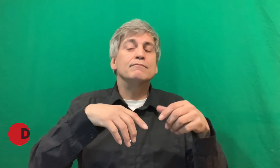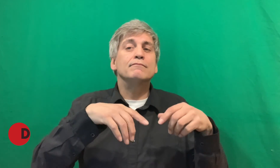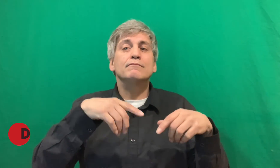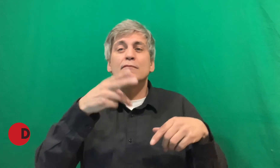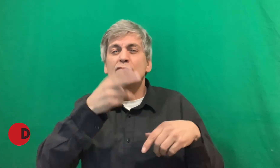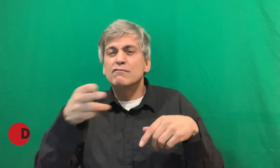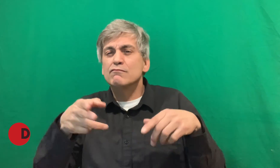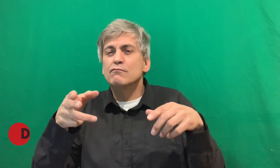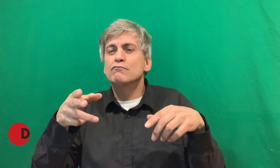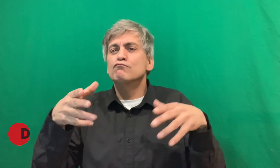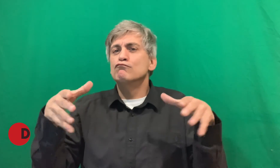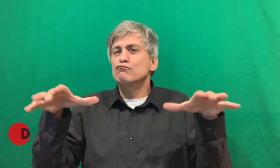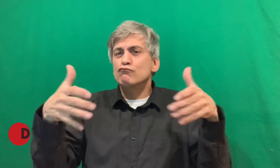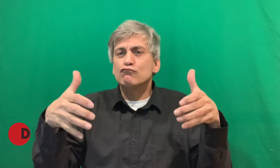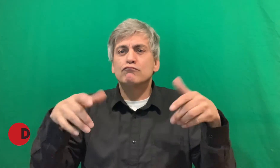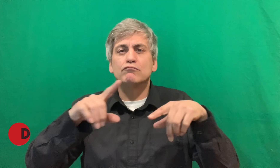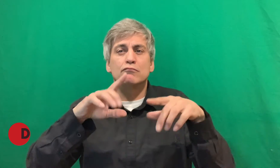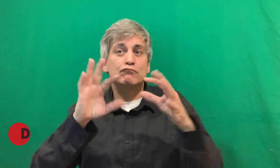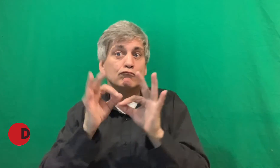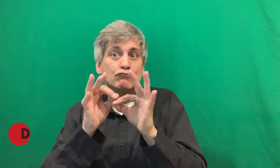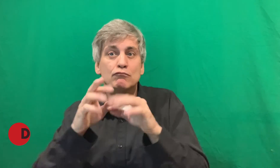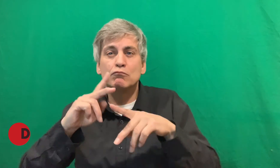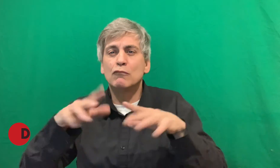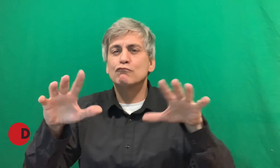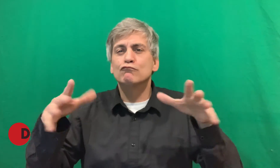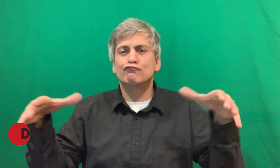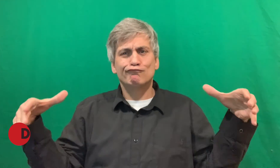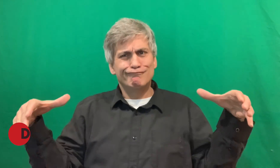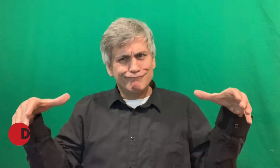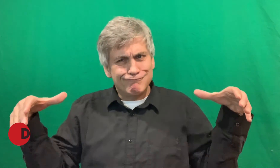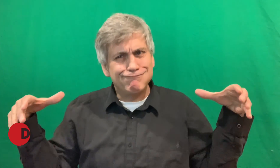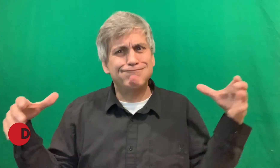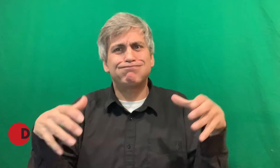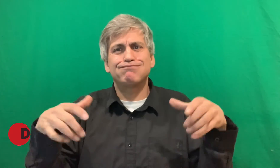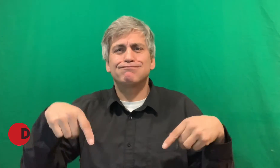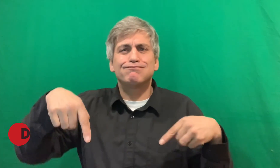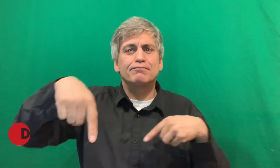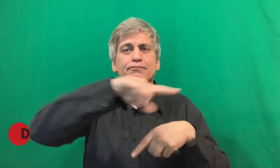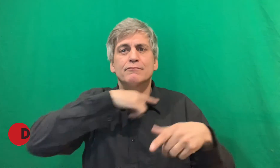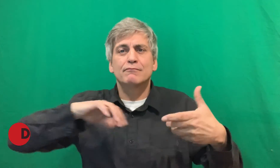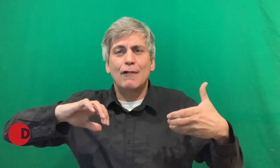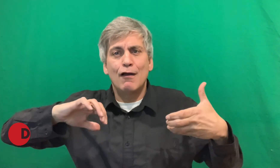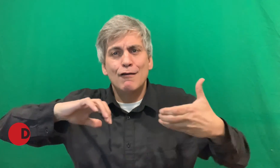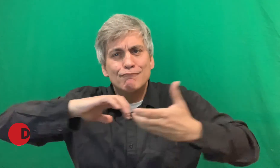and interpreters to come together in collaboration together